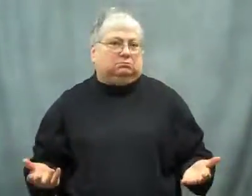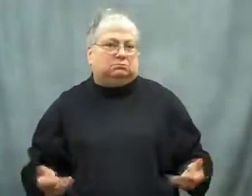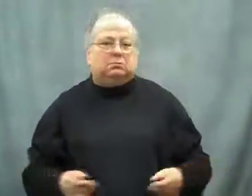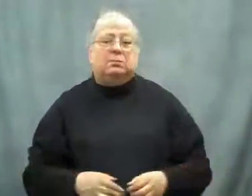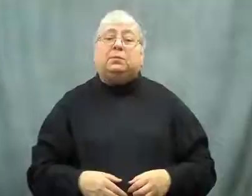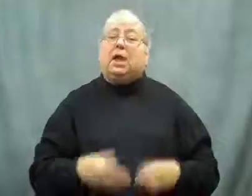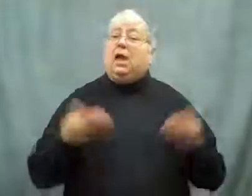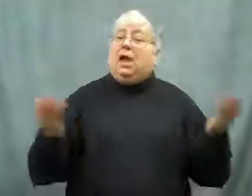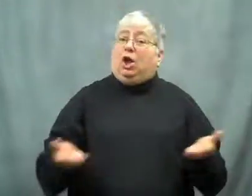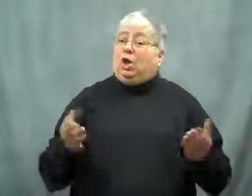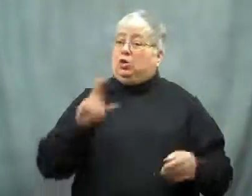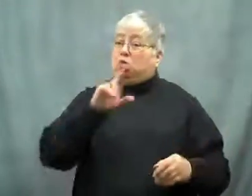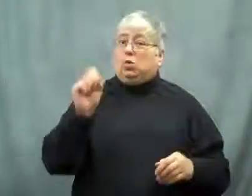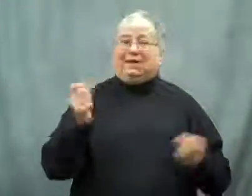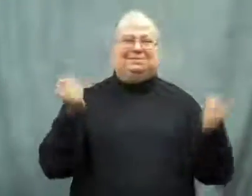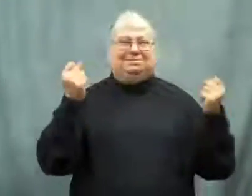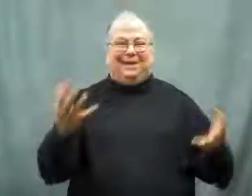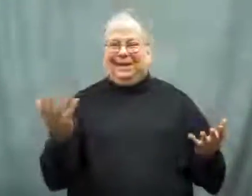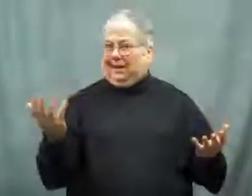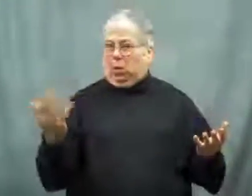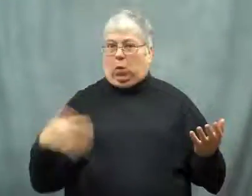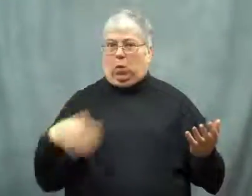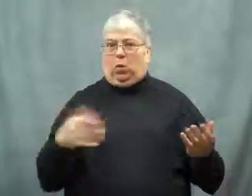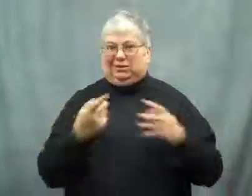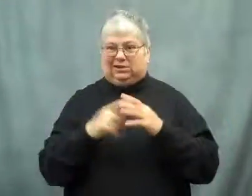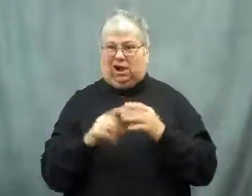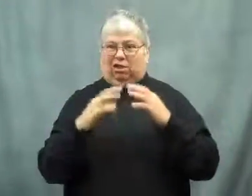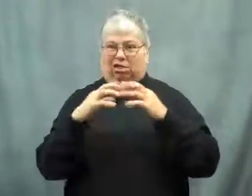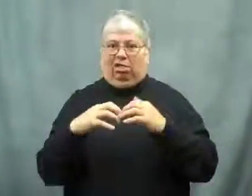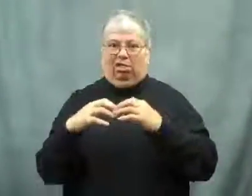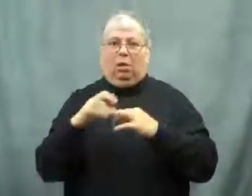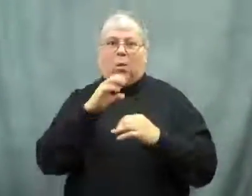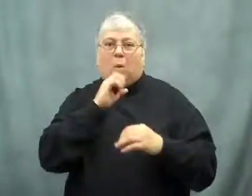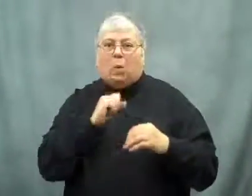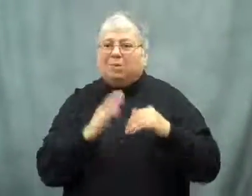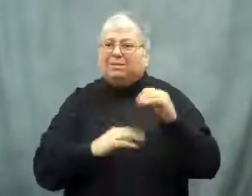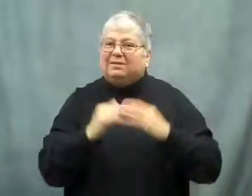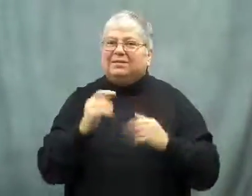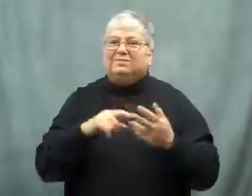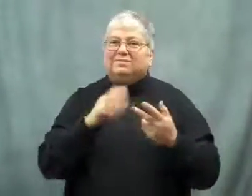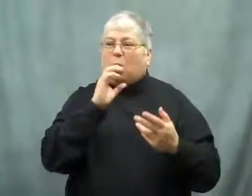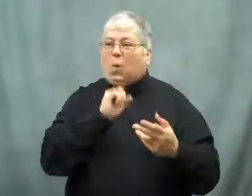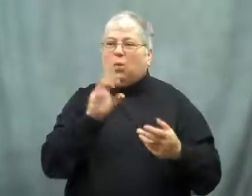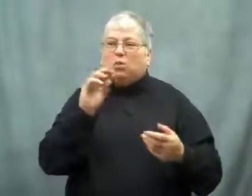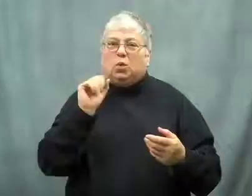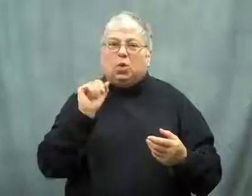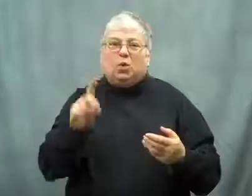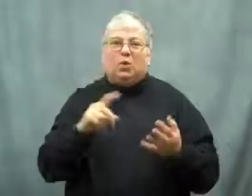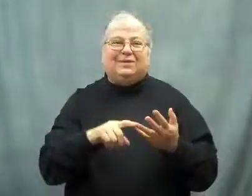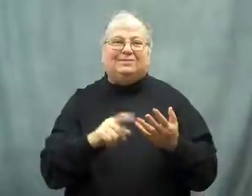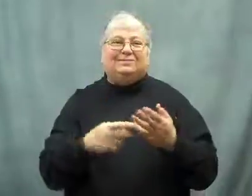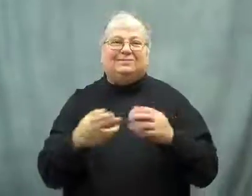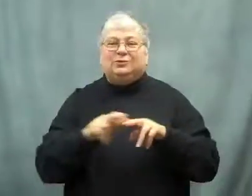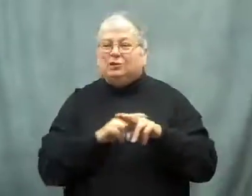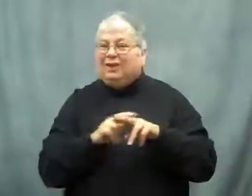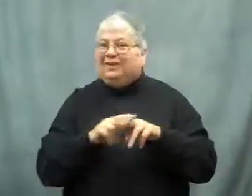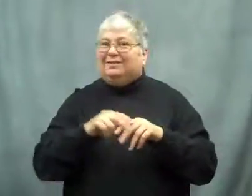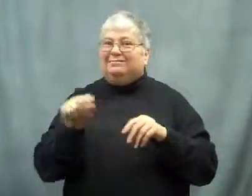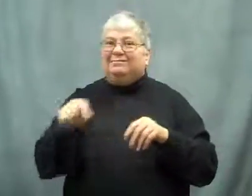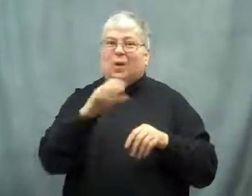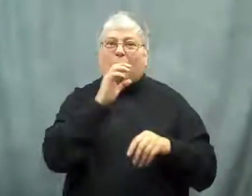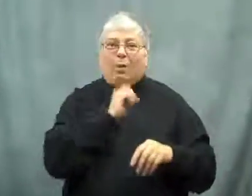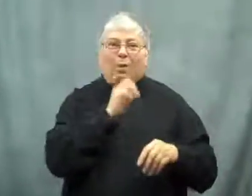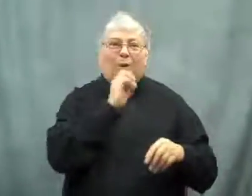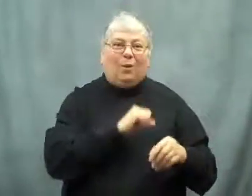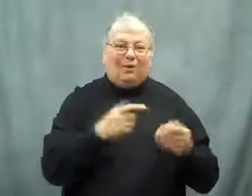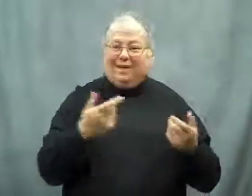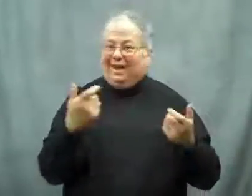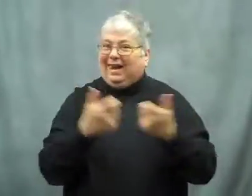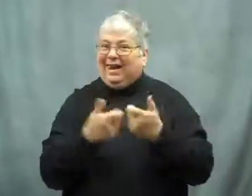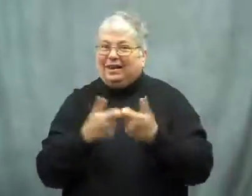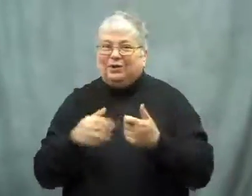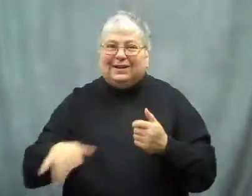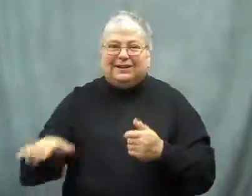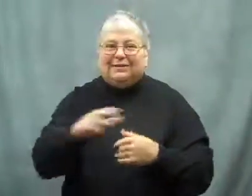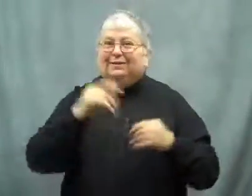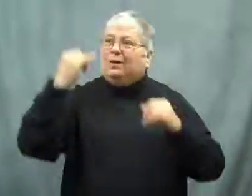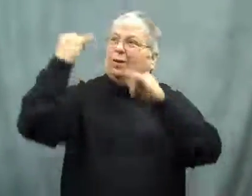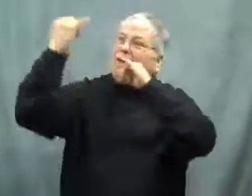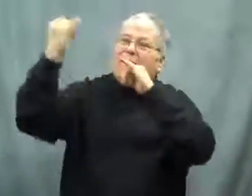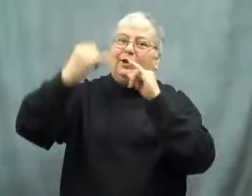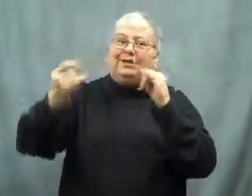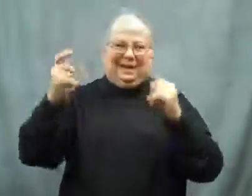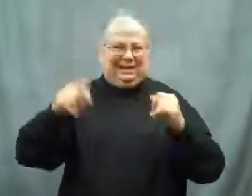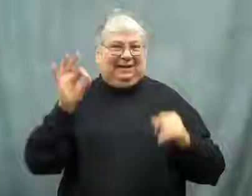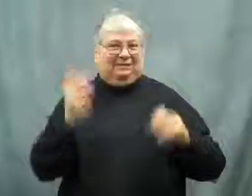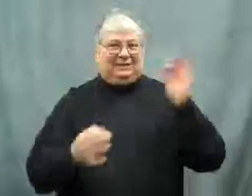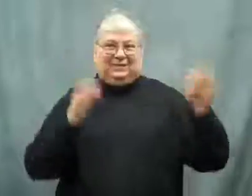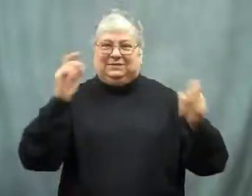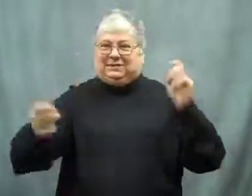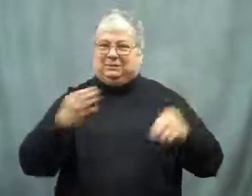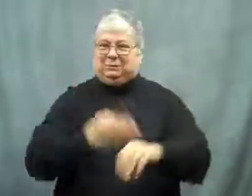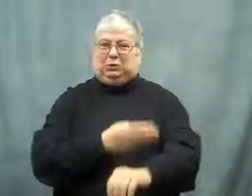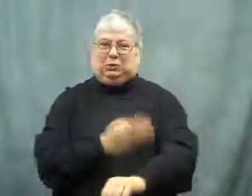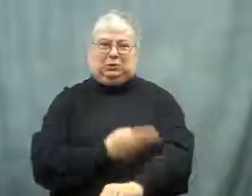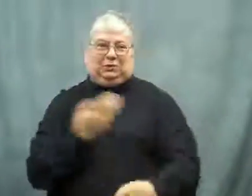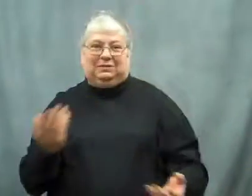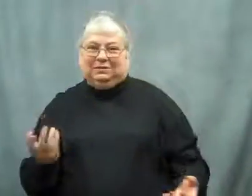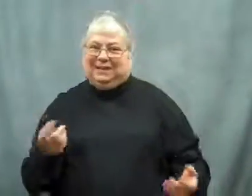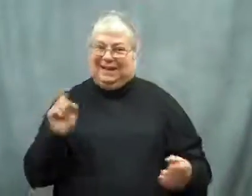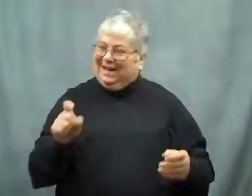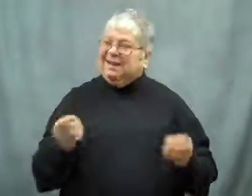The infrastructure of this country is deteriorating and needs repairs.